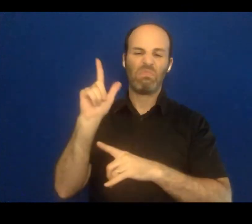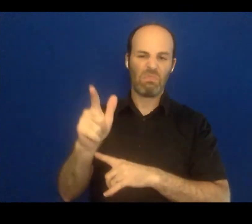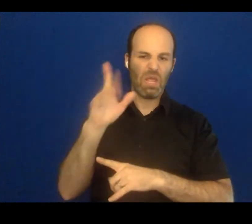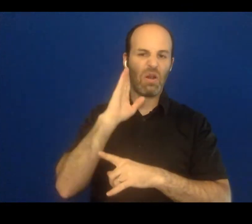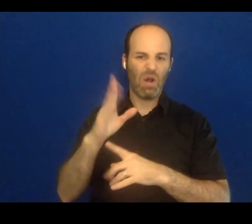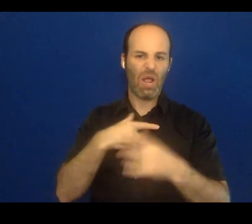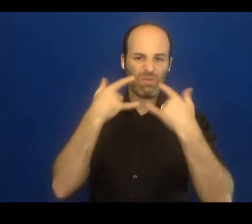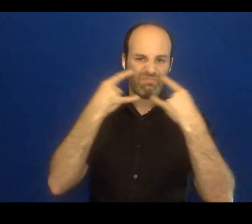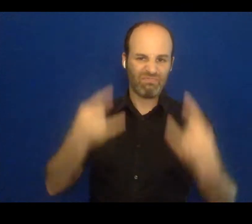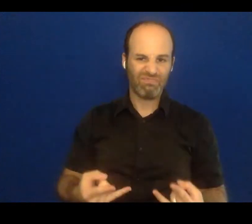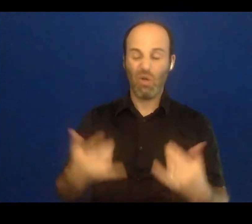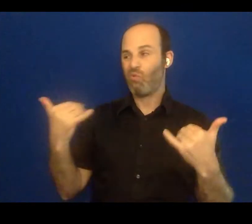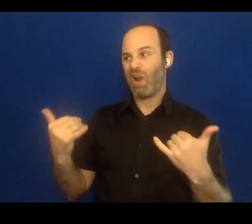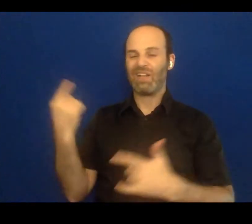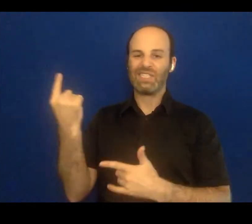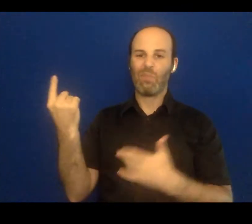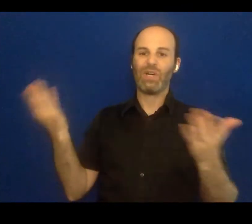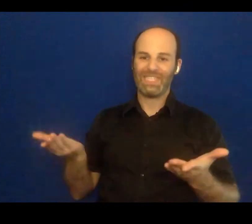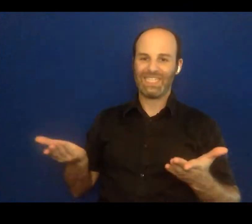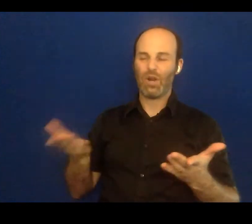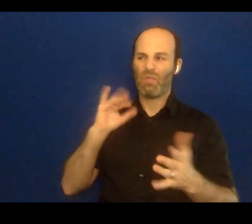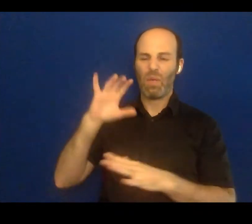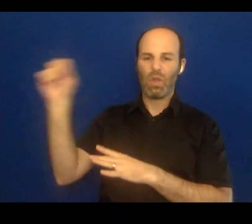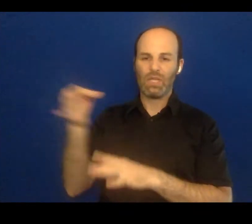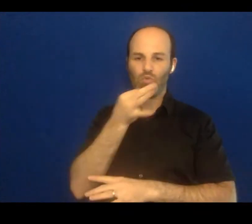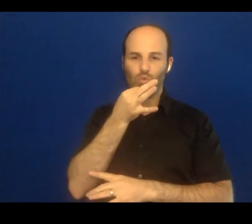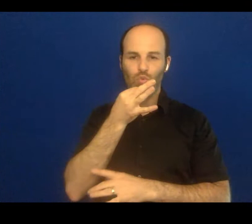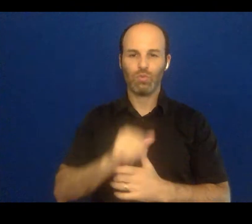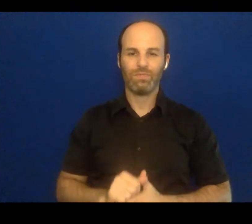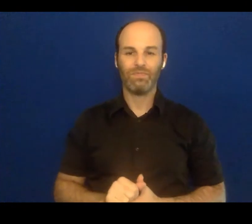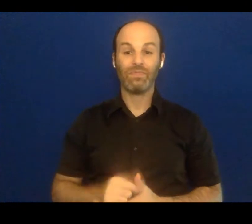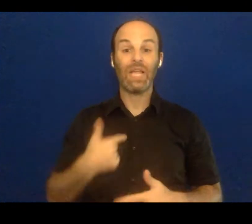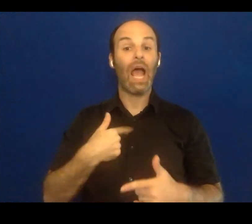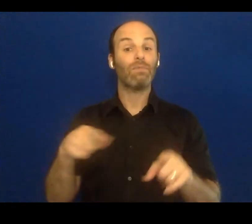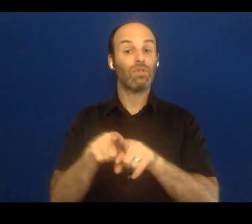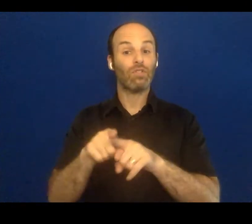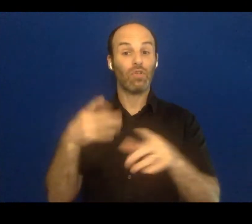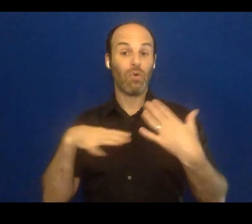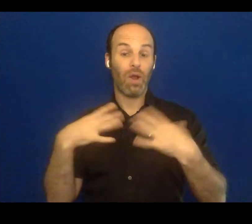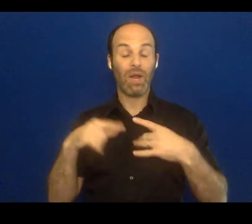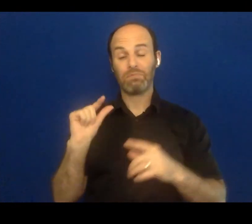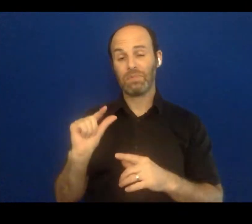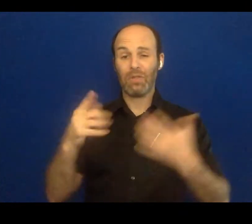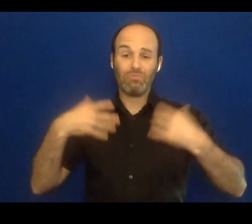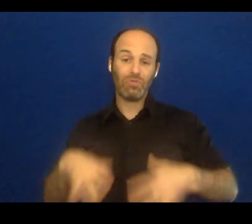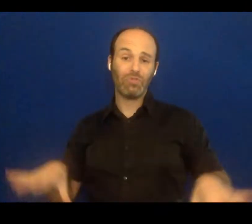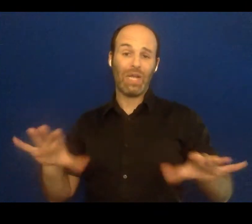DURING THE TALK. I HAVE SOMEONE IN THE ROOM WITH ME THAT WILL BE LEAVING. I AM WEARING A LITTLE FLORAL